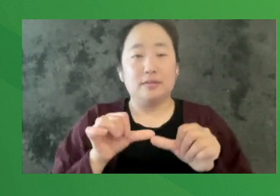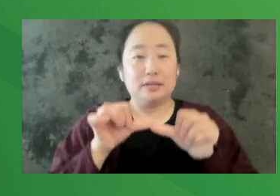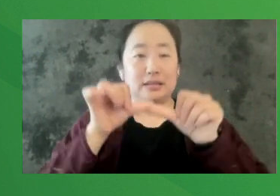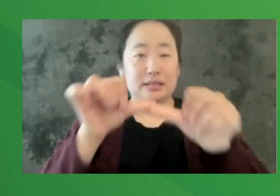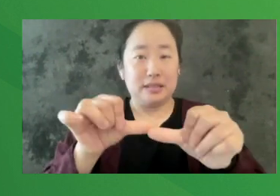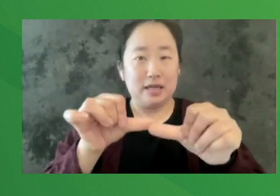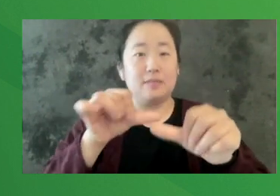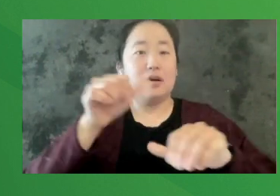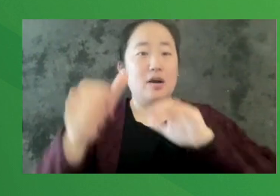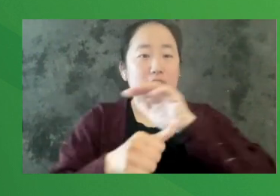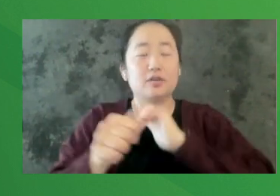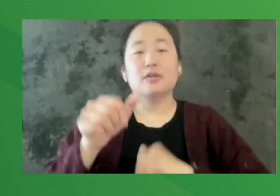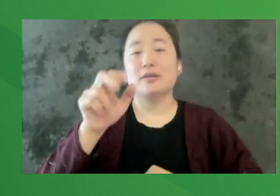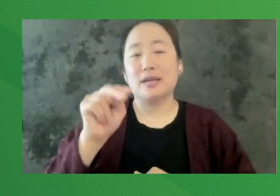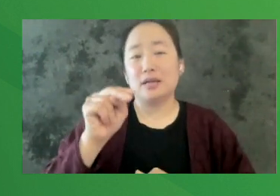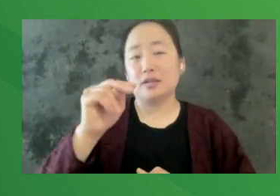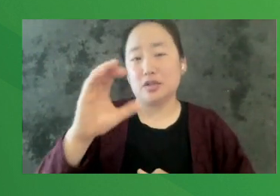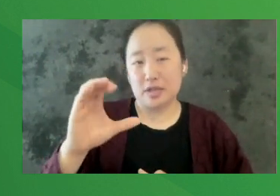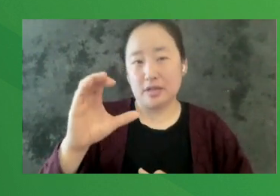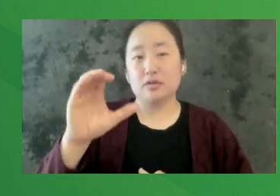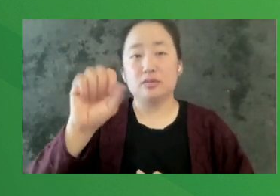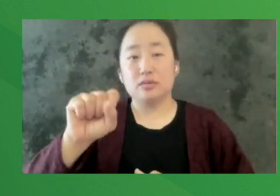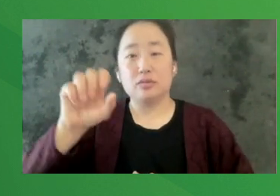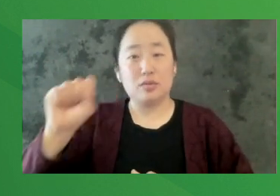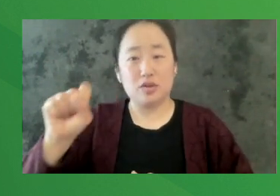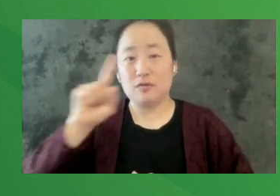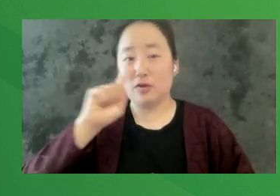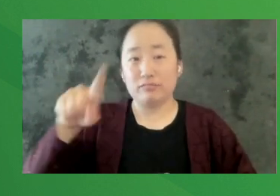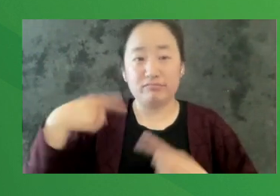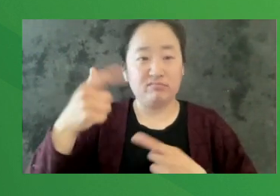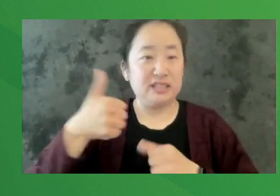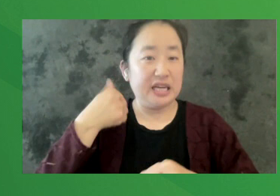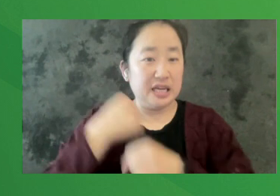for the Social Studies for the last ten years. I stress this that this is such important work